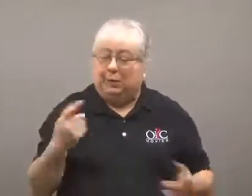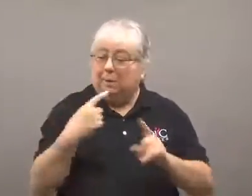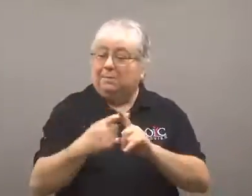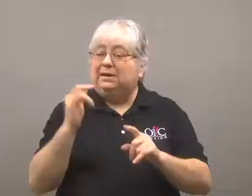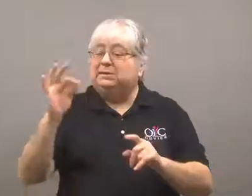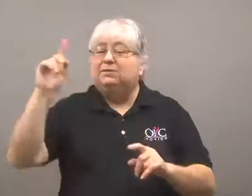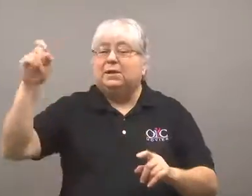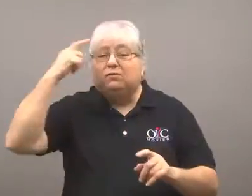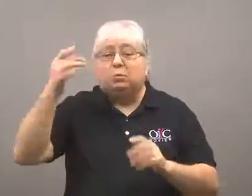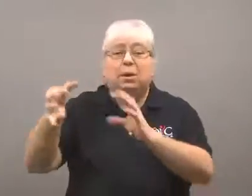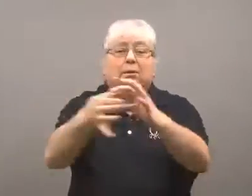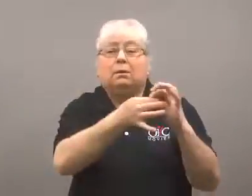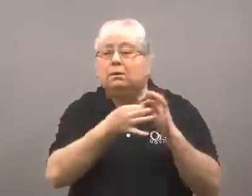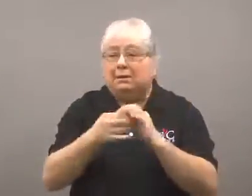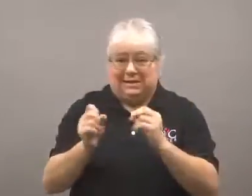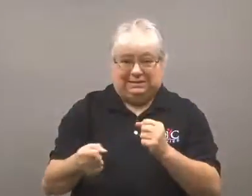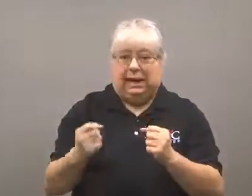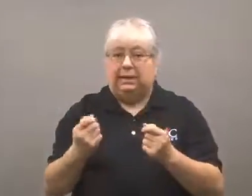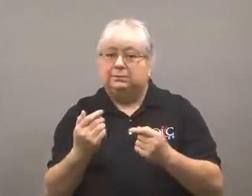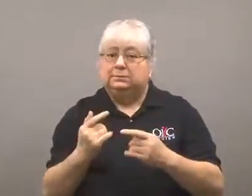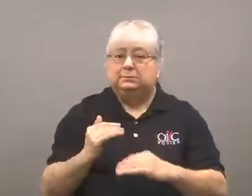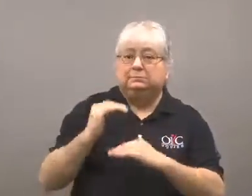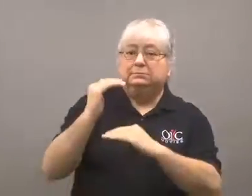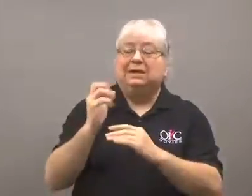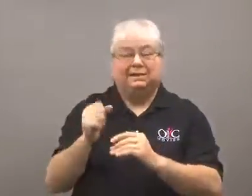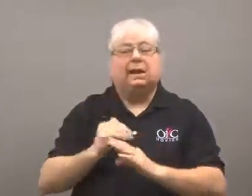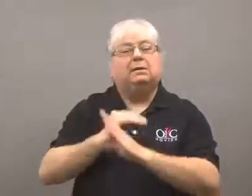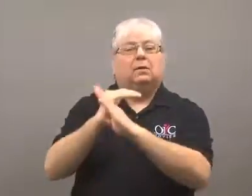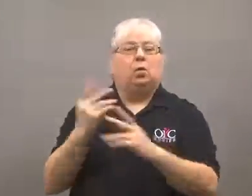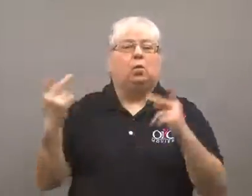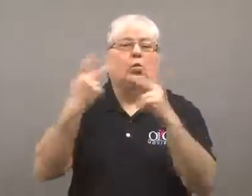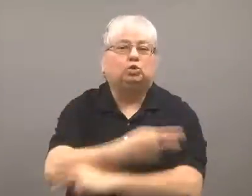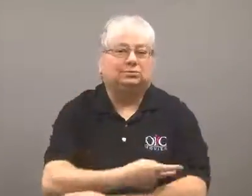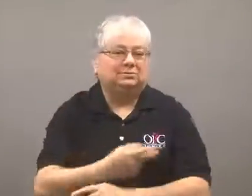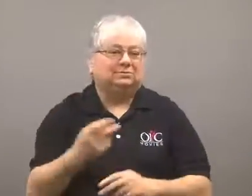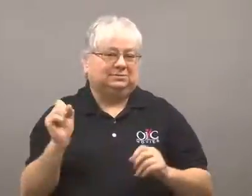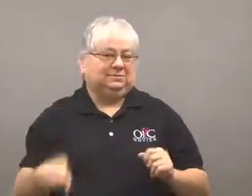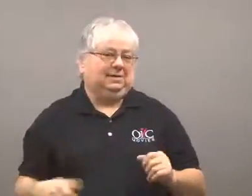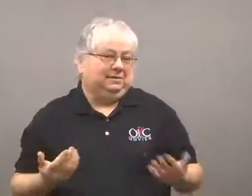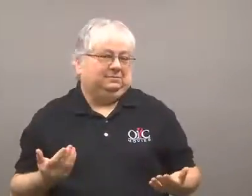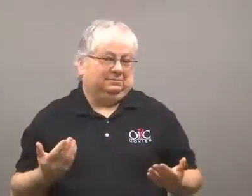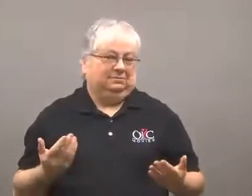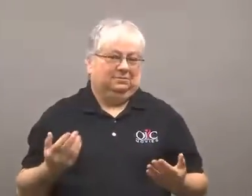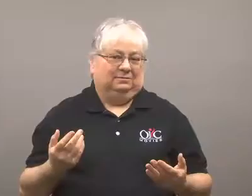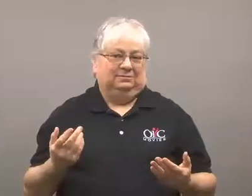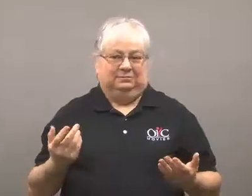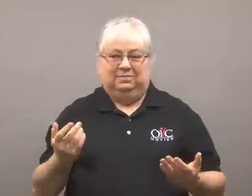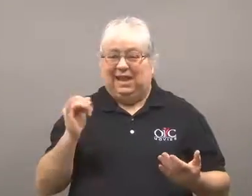Also, if the governments work together, they could mitigate the chances.